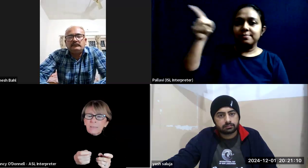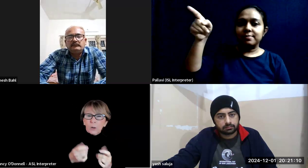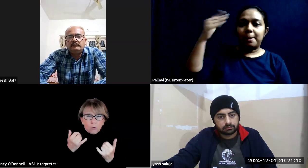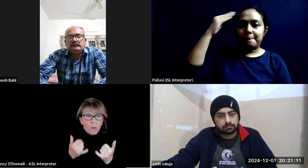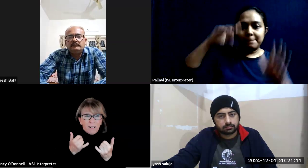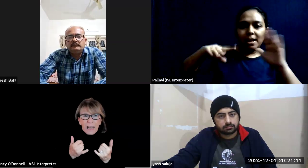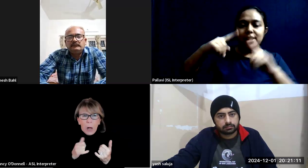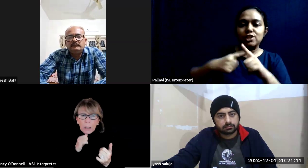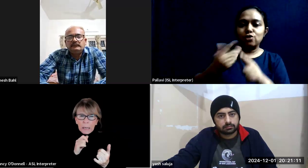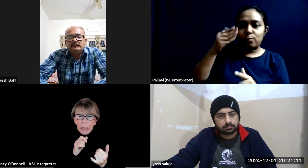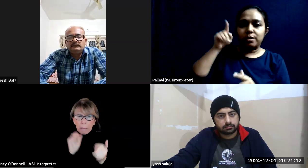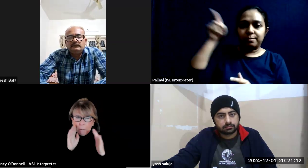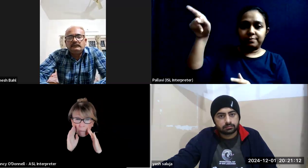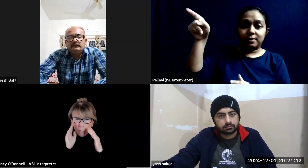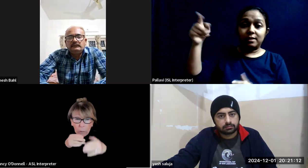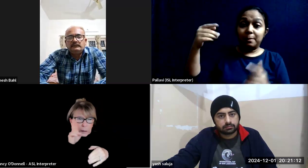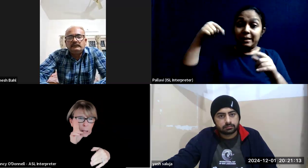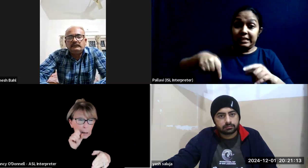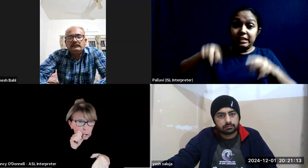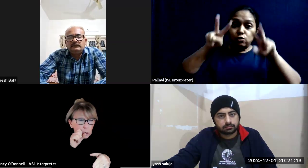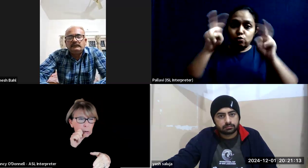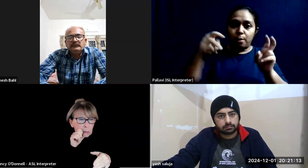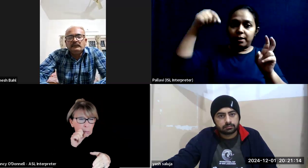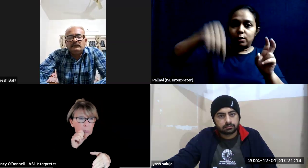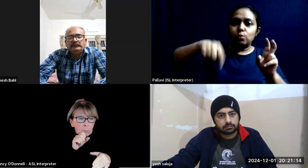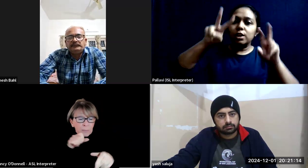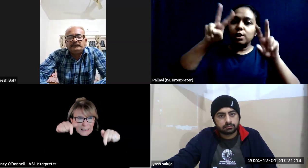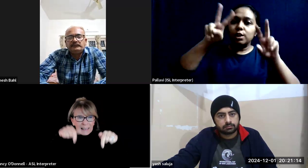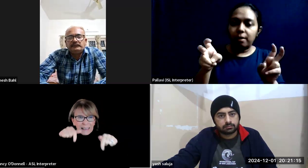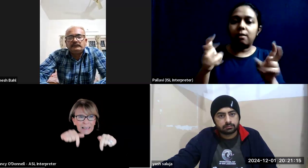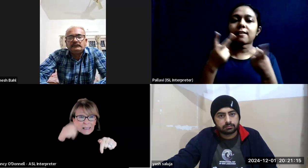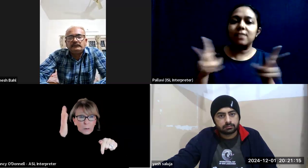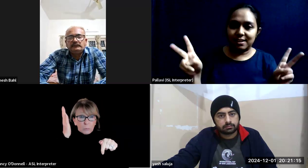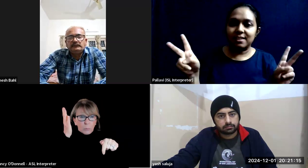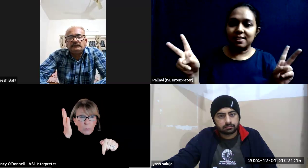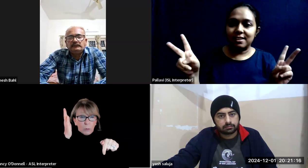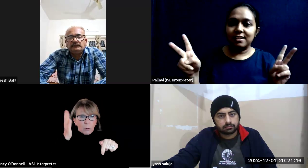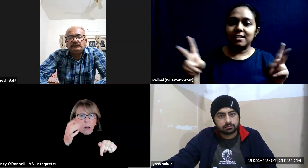However, for this talk, since we have folks from Torchit.